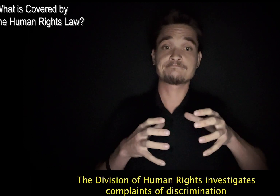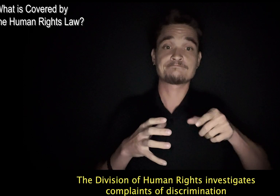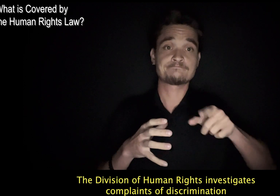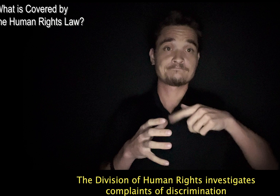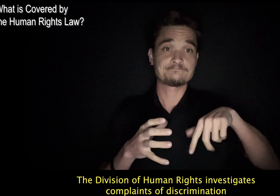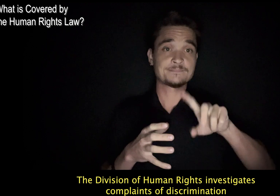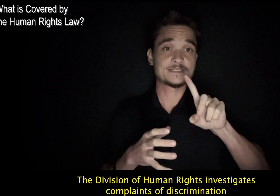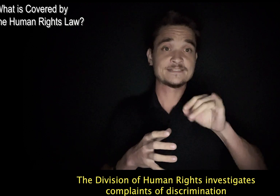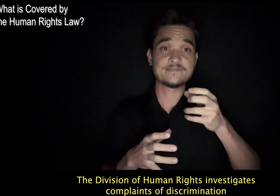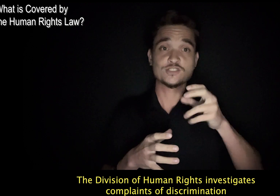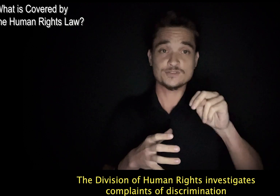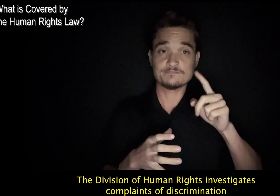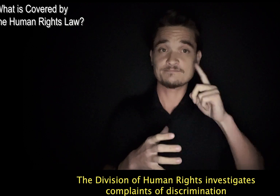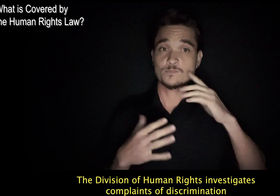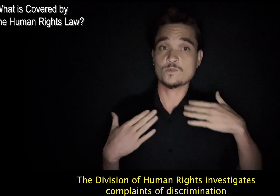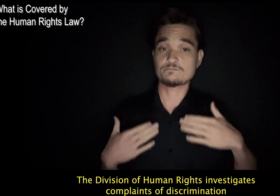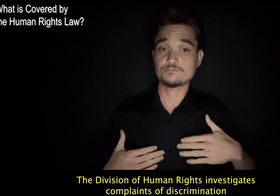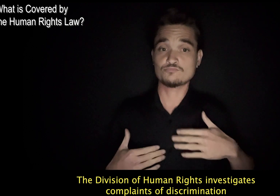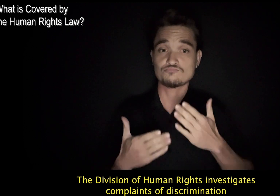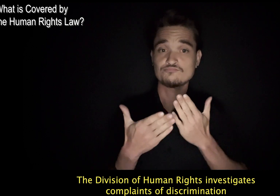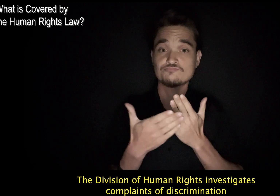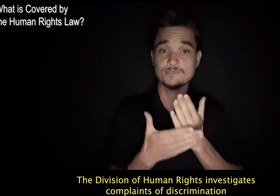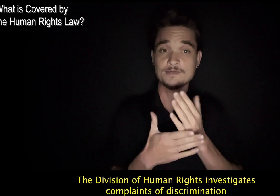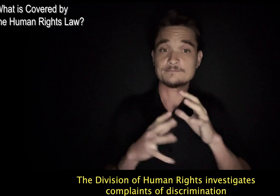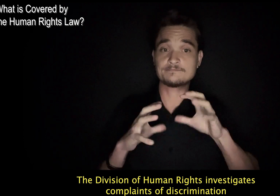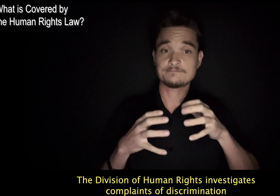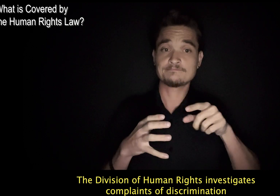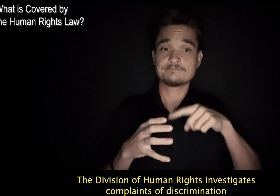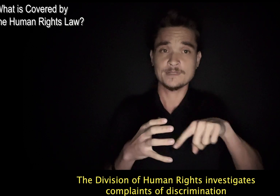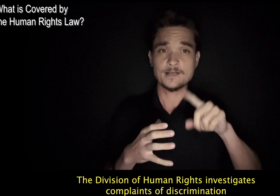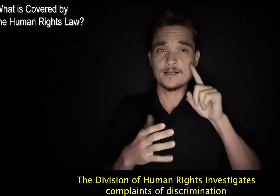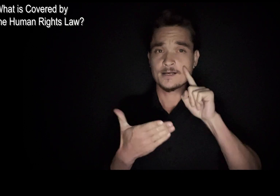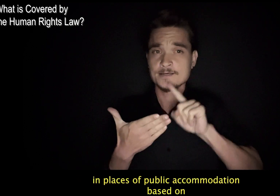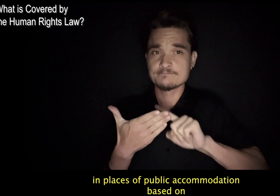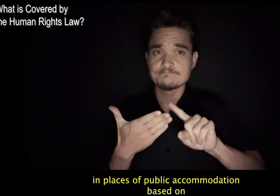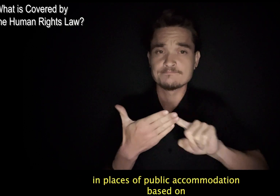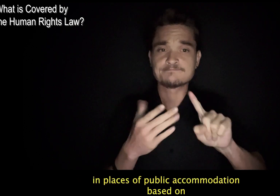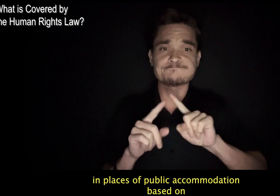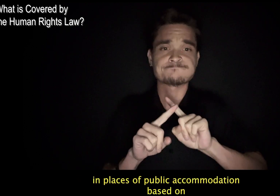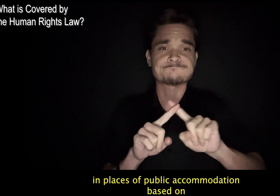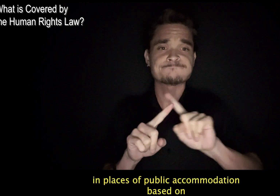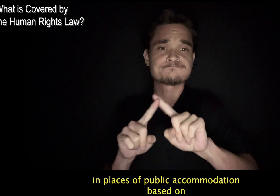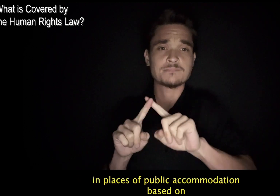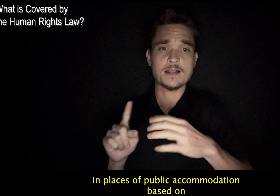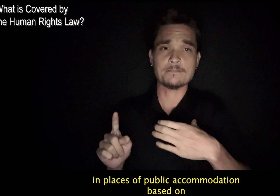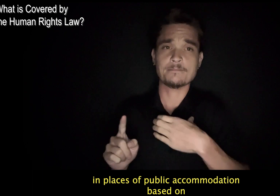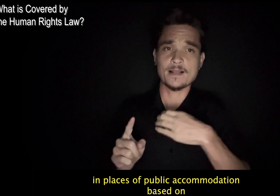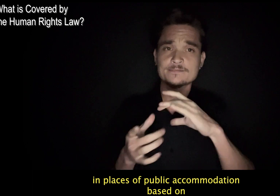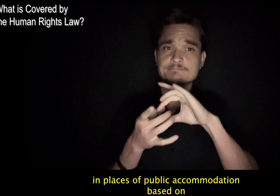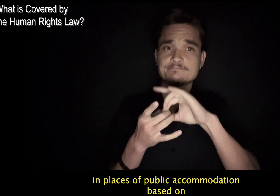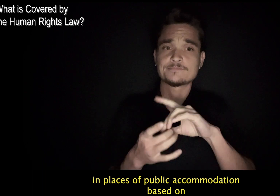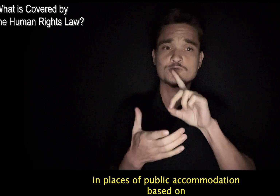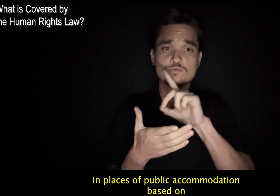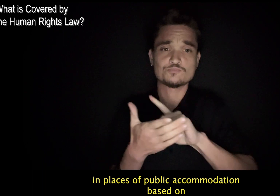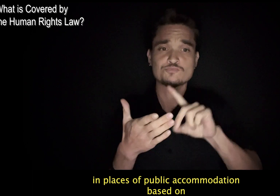The Division of Human Rights investigates complaints of discrimination in places of public accommodation based on